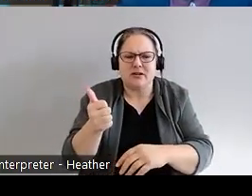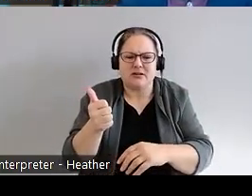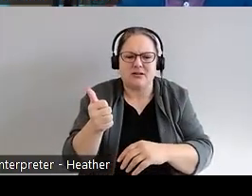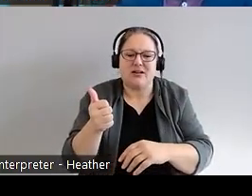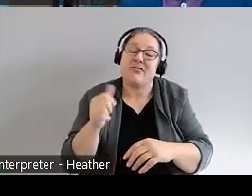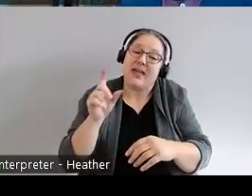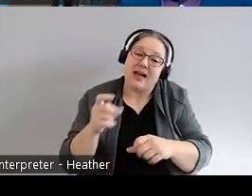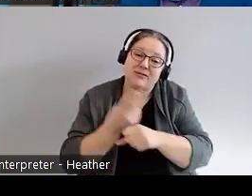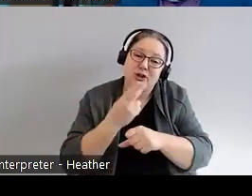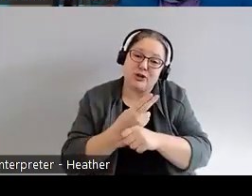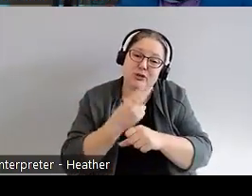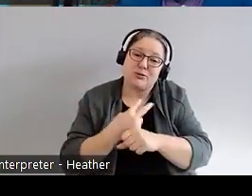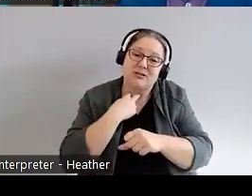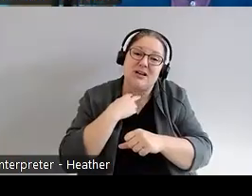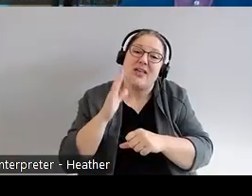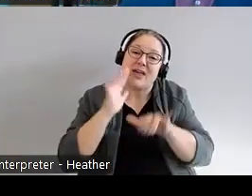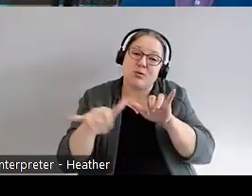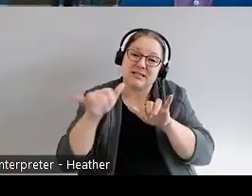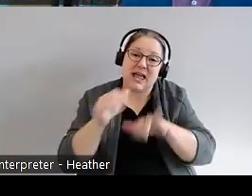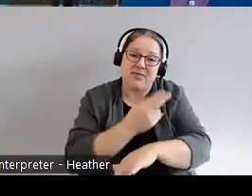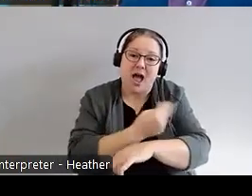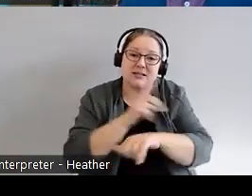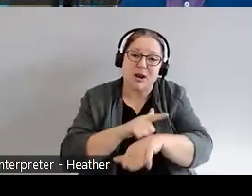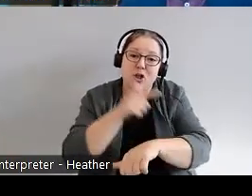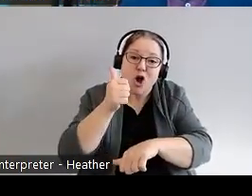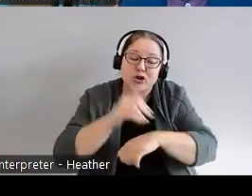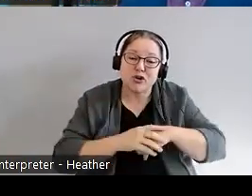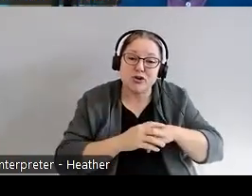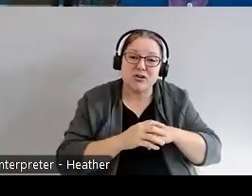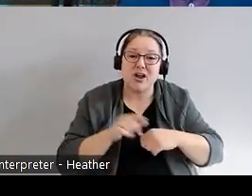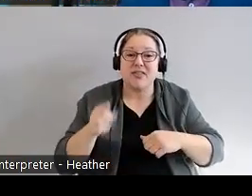They wind up staying in the hospital longer. um they are at higher risk for coming back to